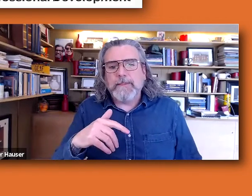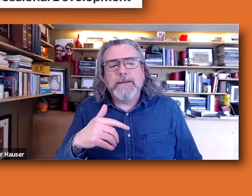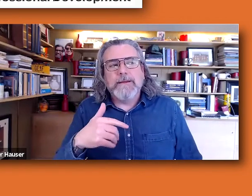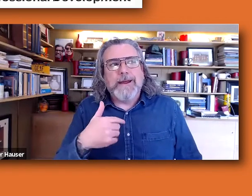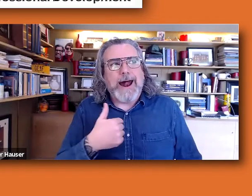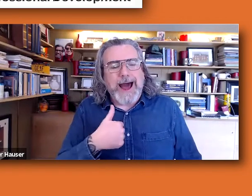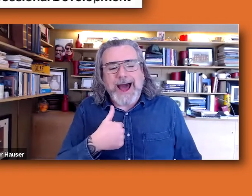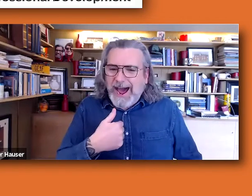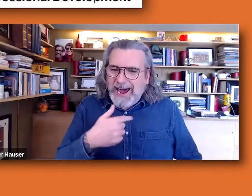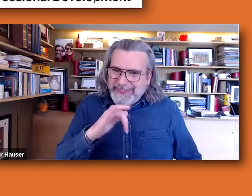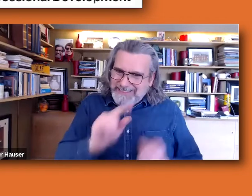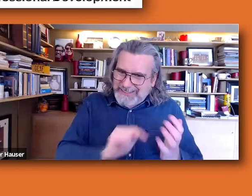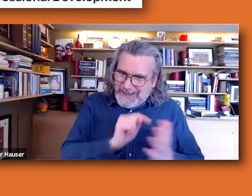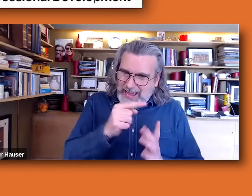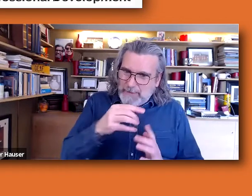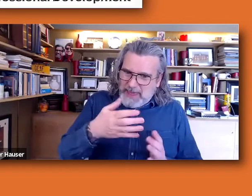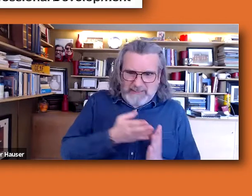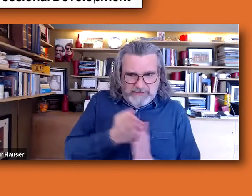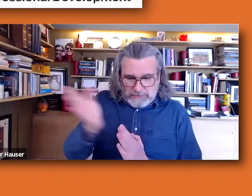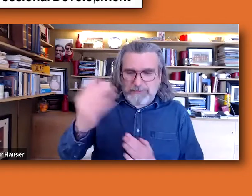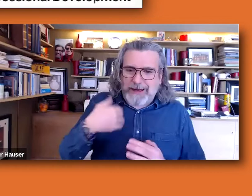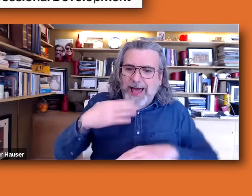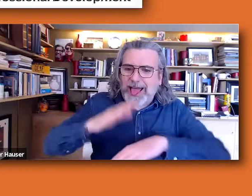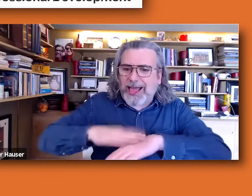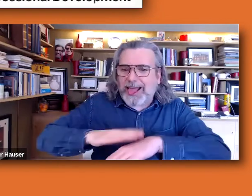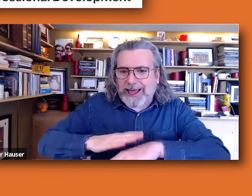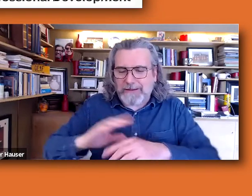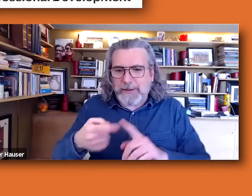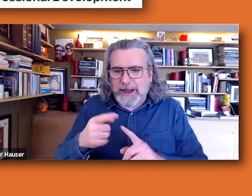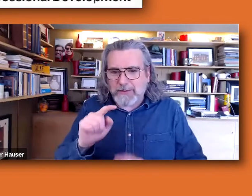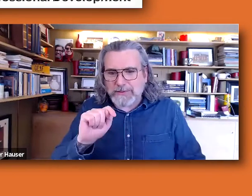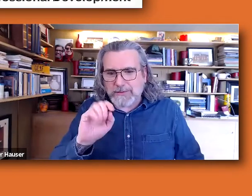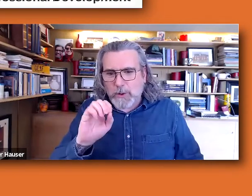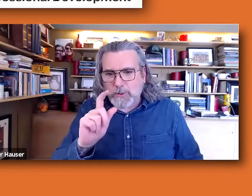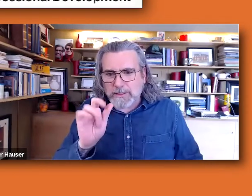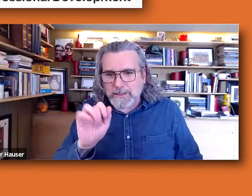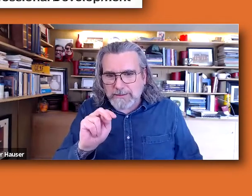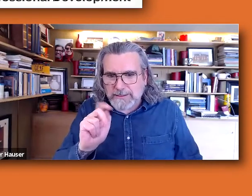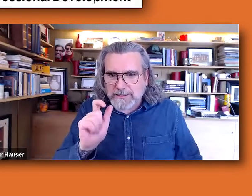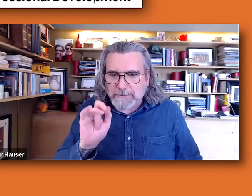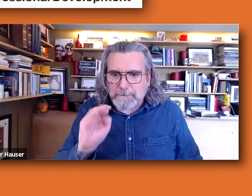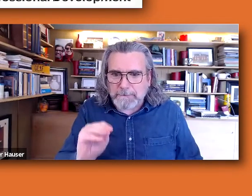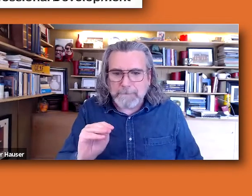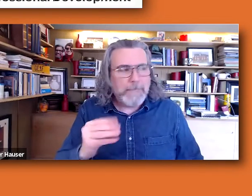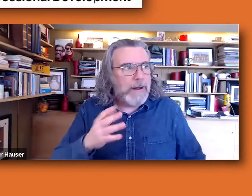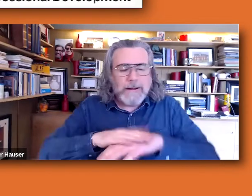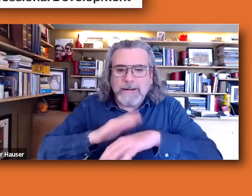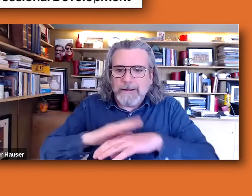And at that time, I was just starting to learn